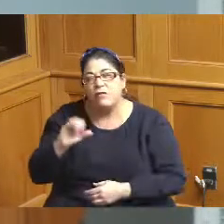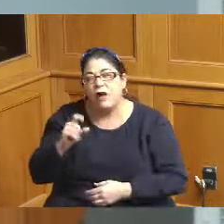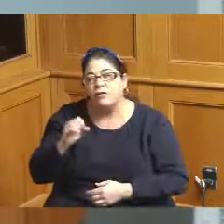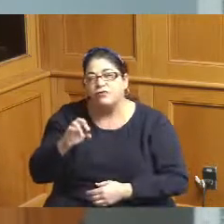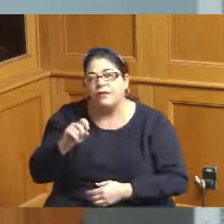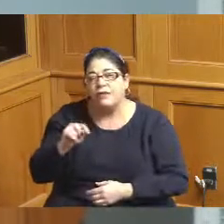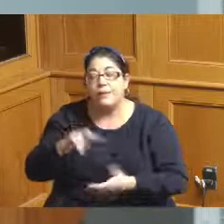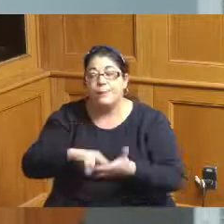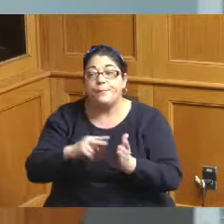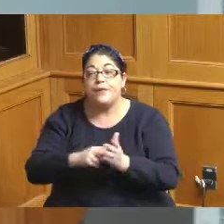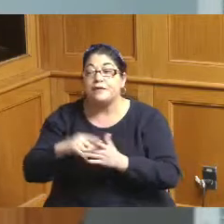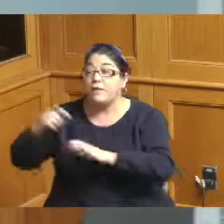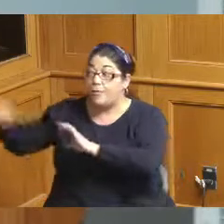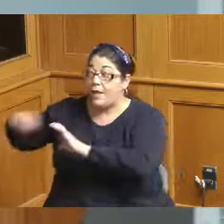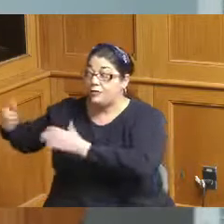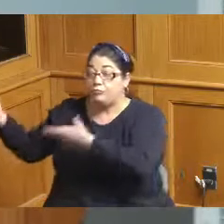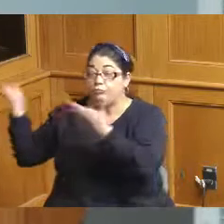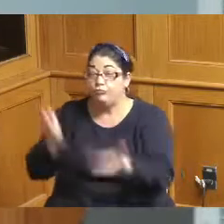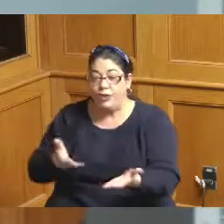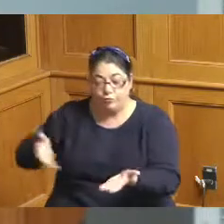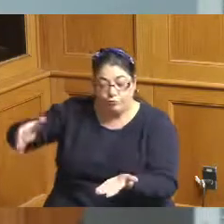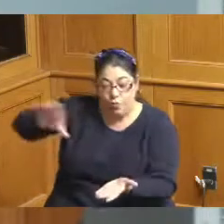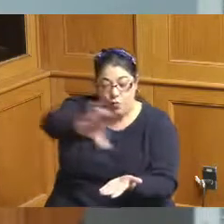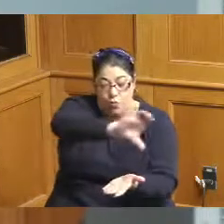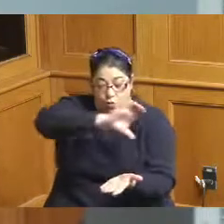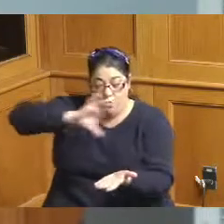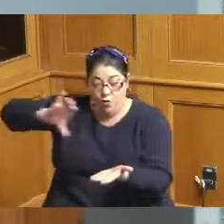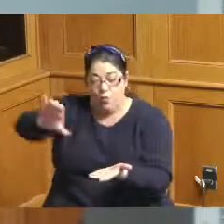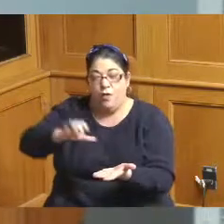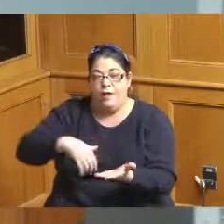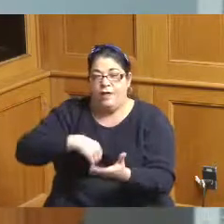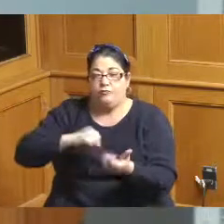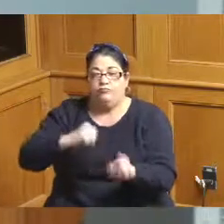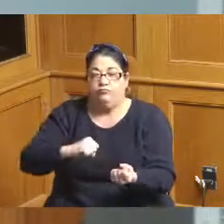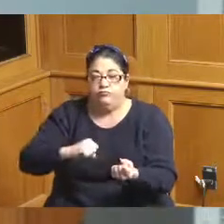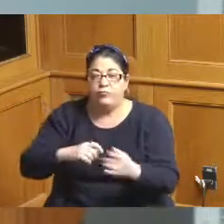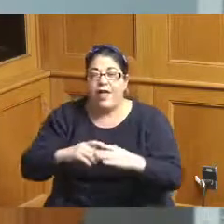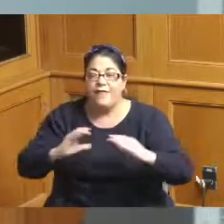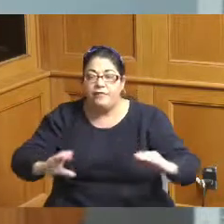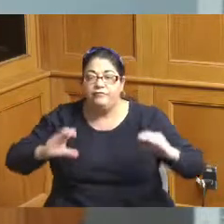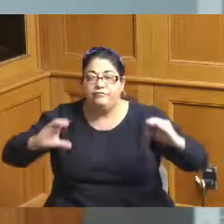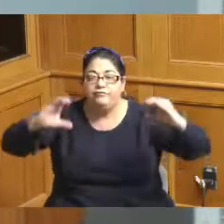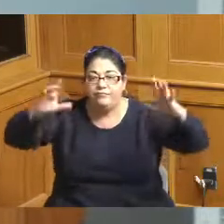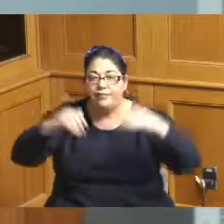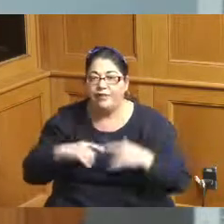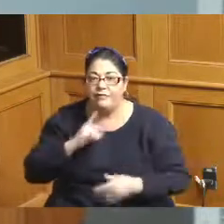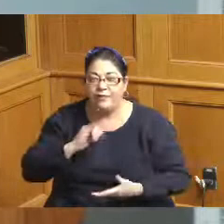it it is what it is as I say there's not a lot of value Engineering opportunities with that